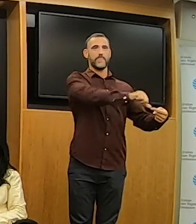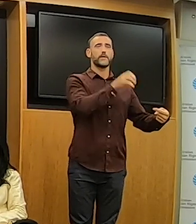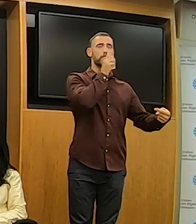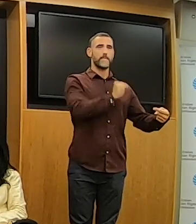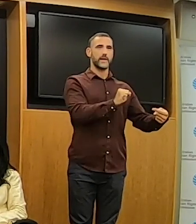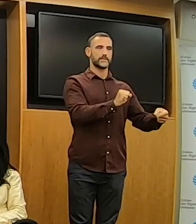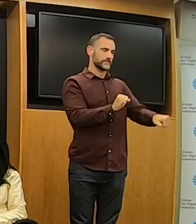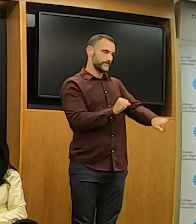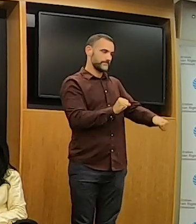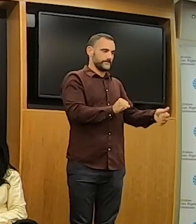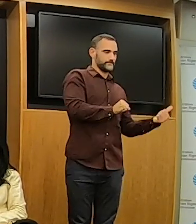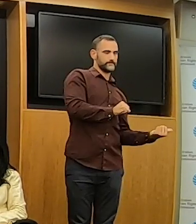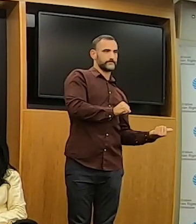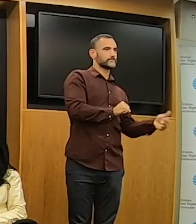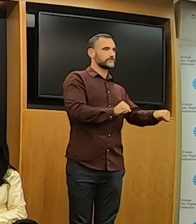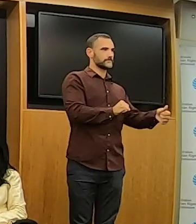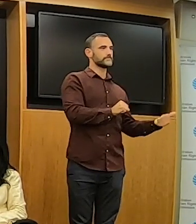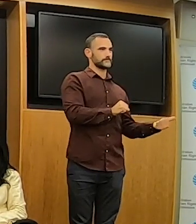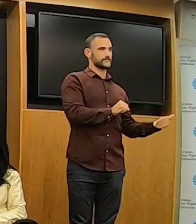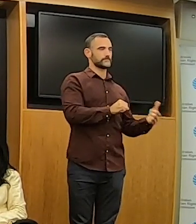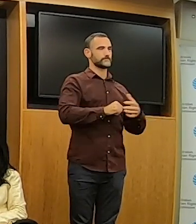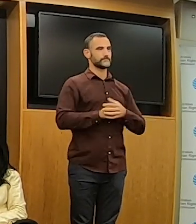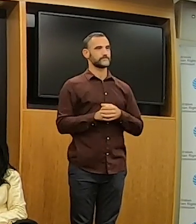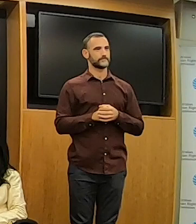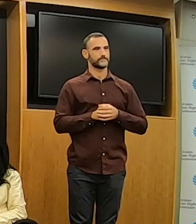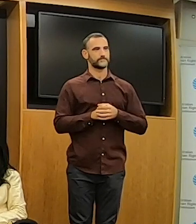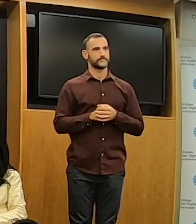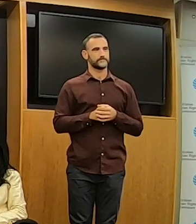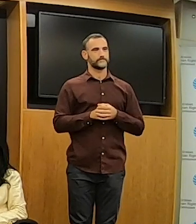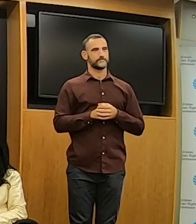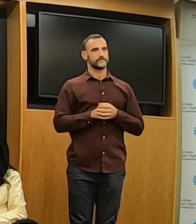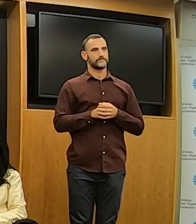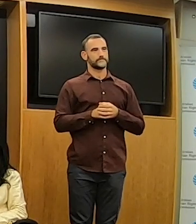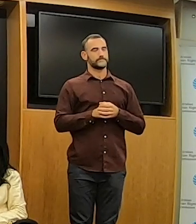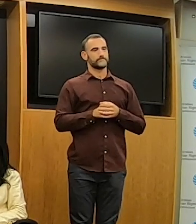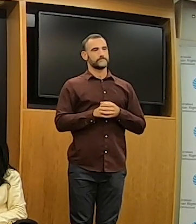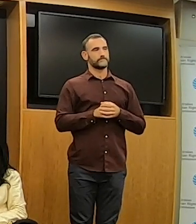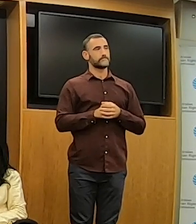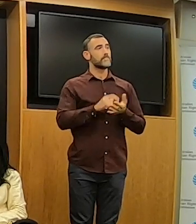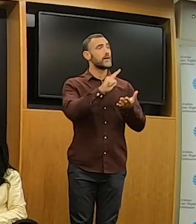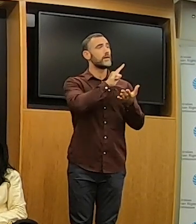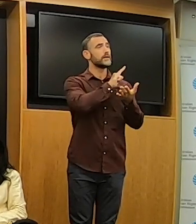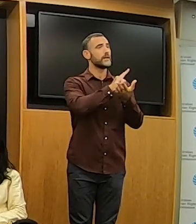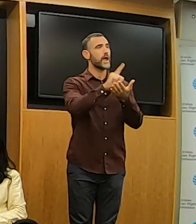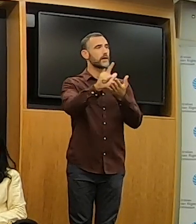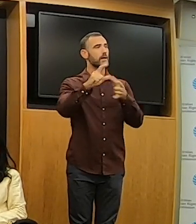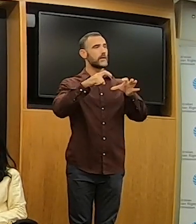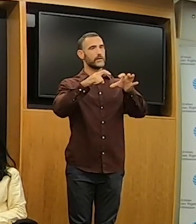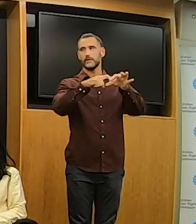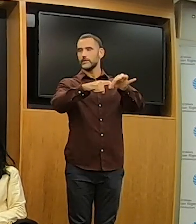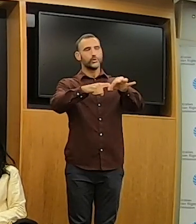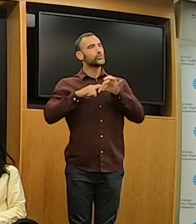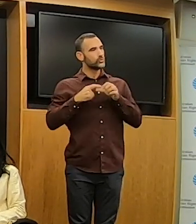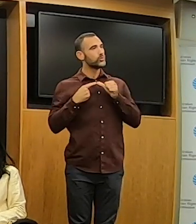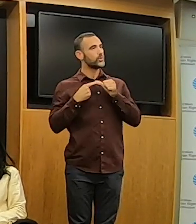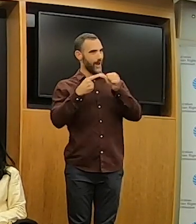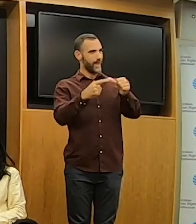of the lift and to your left. When we come to ask questions later into today's session,